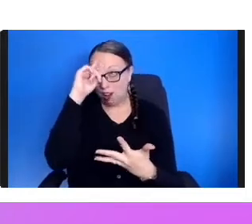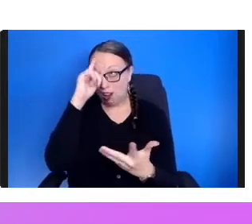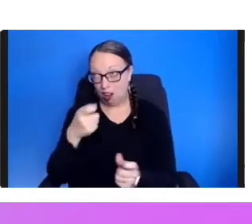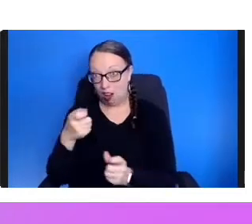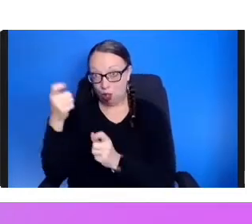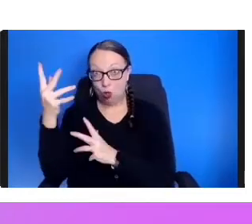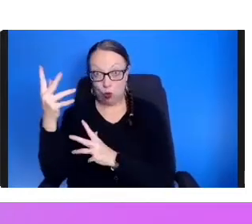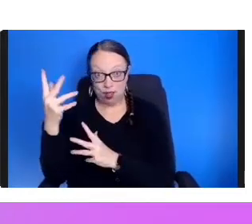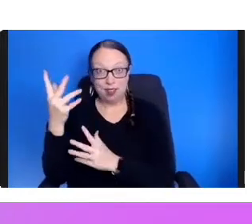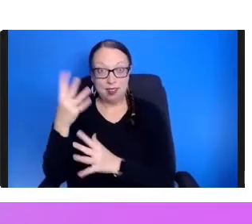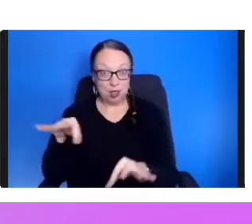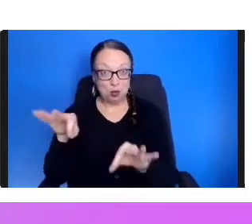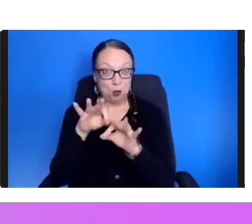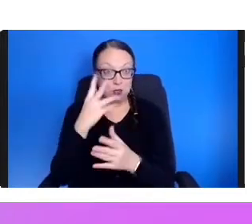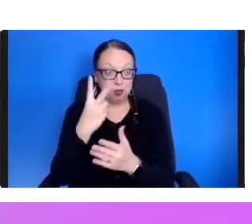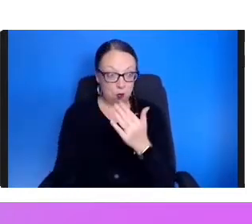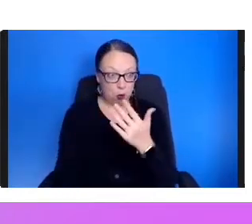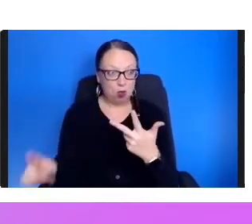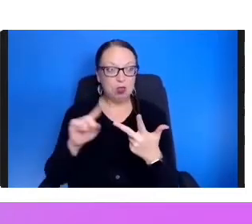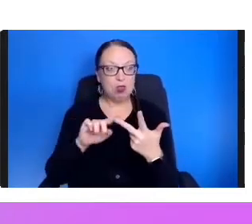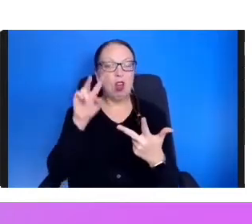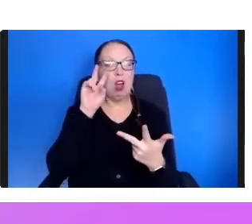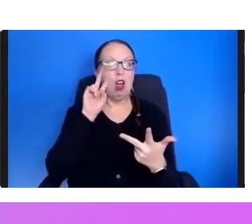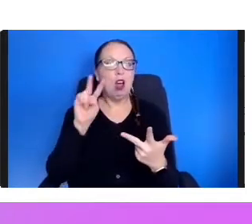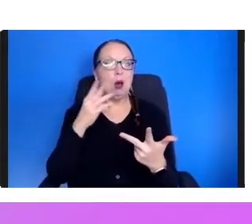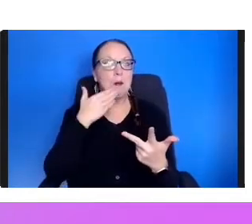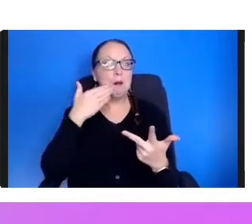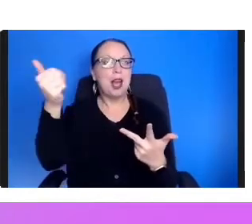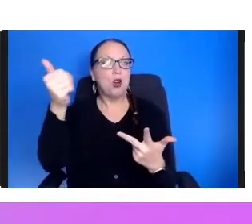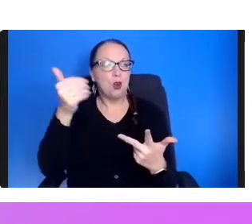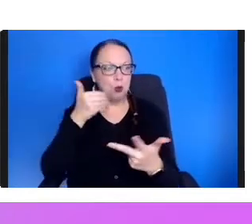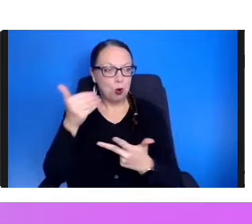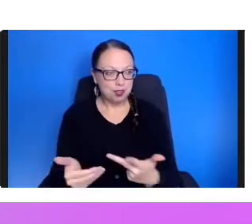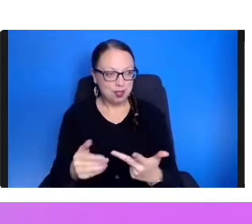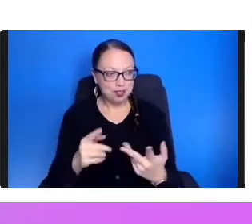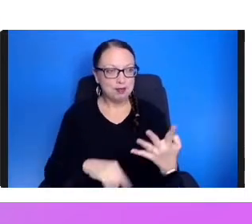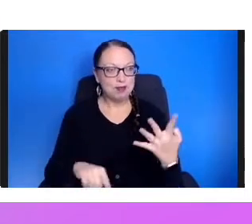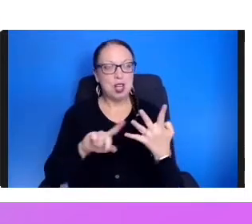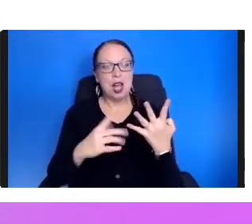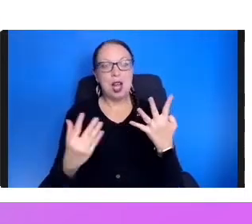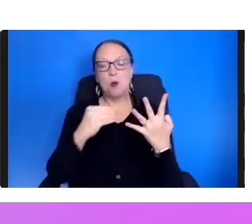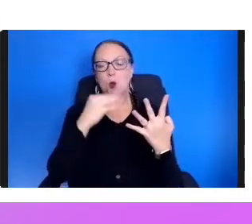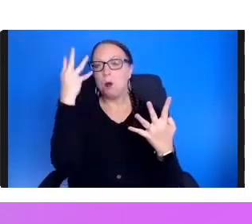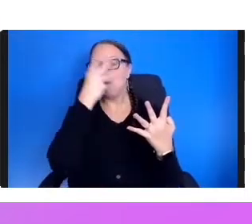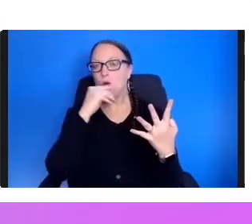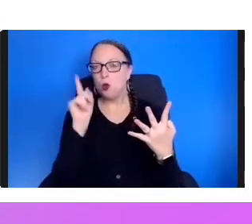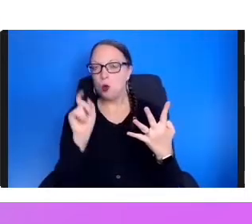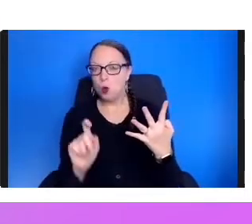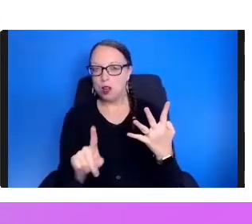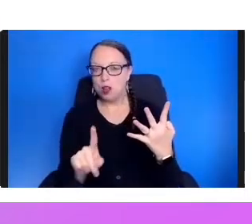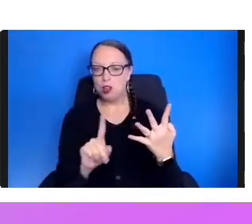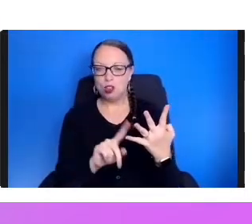looking to a better process, a more beautiful question and a journey not a destination, so if you click through